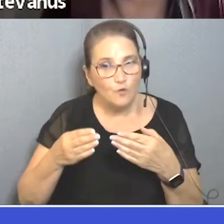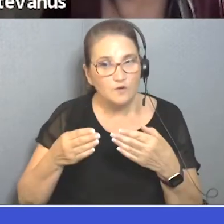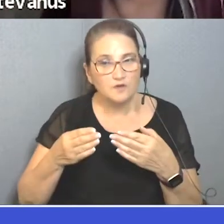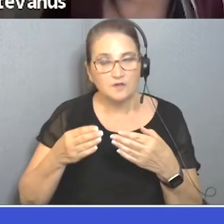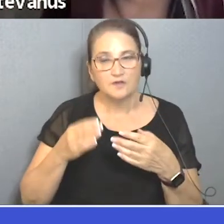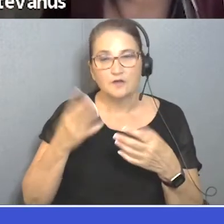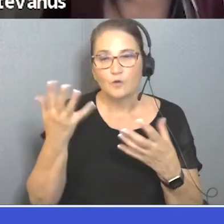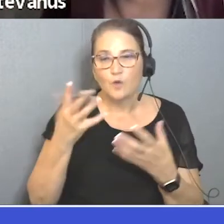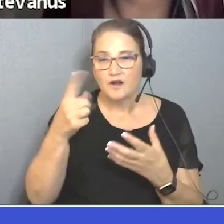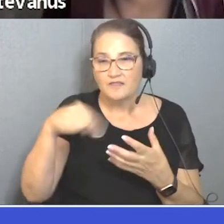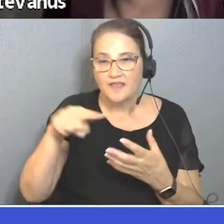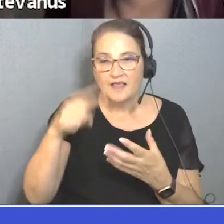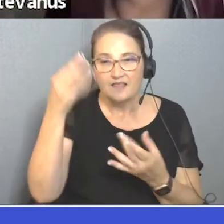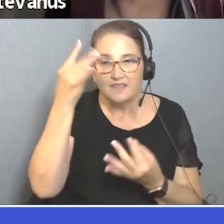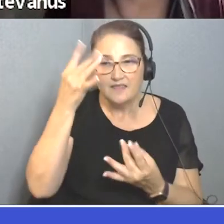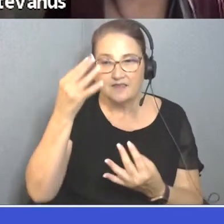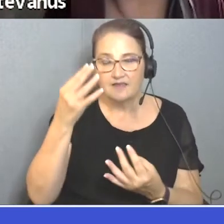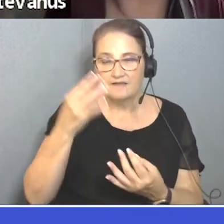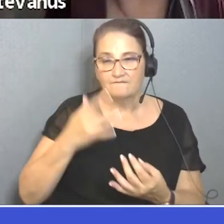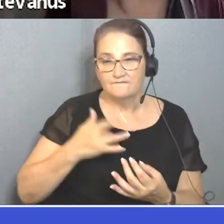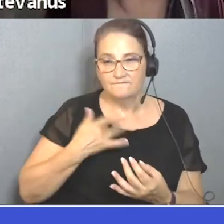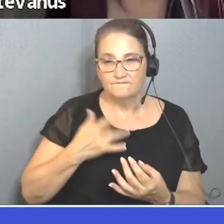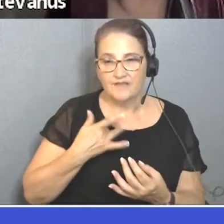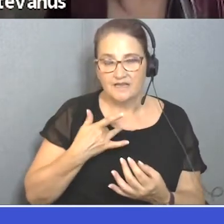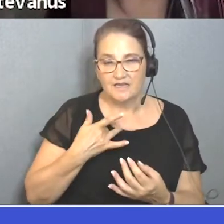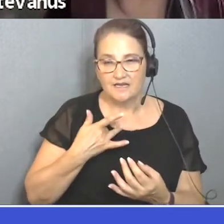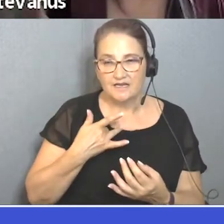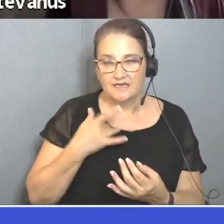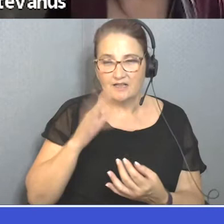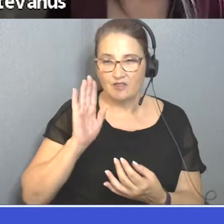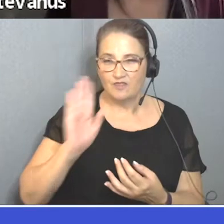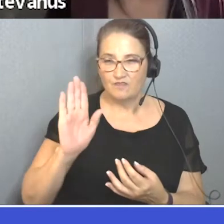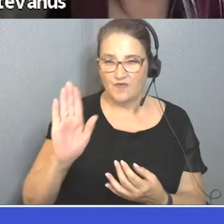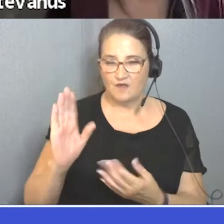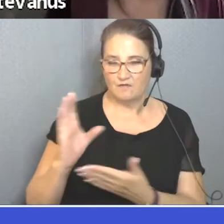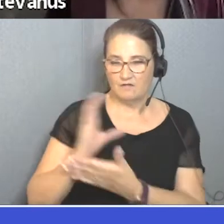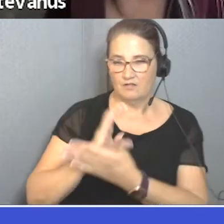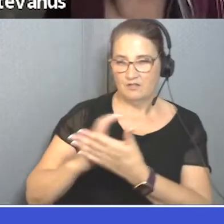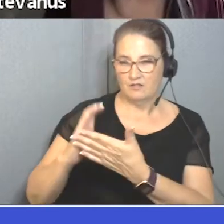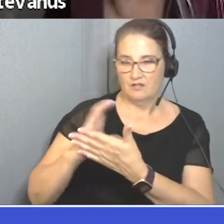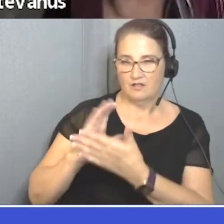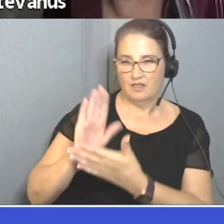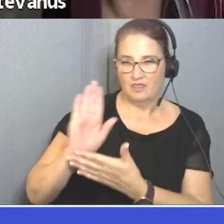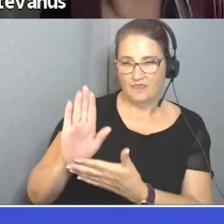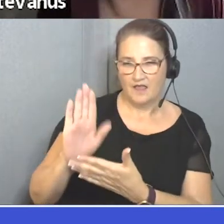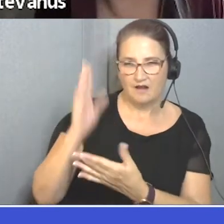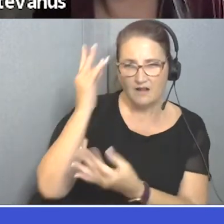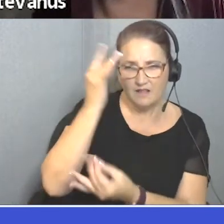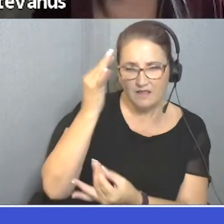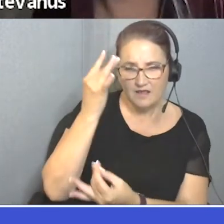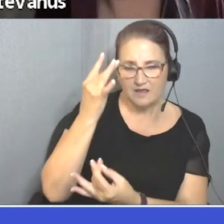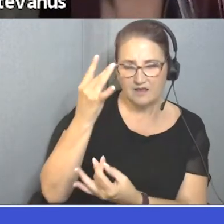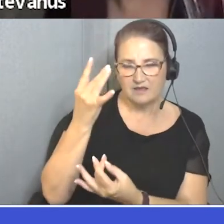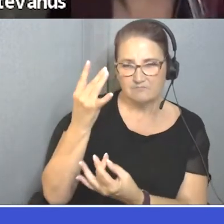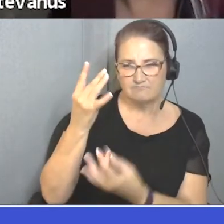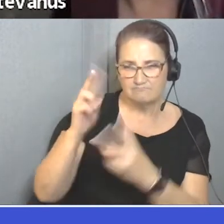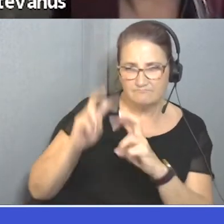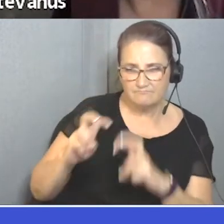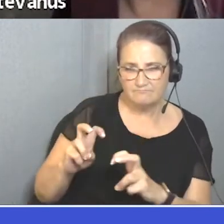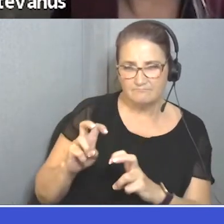writing. Write "think" and "feel," but think through the lens of what is your stakeholder, what might they be